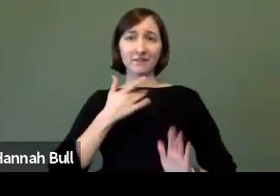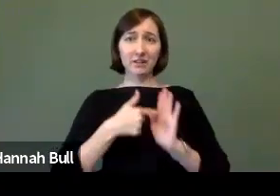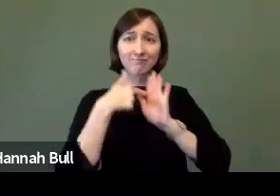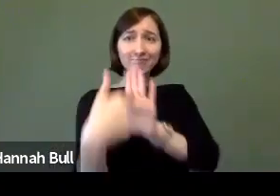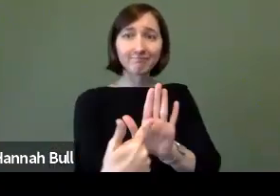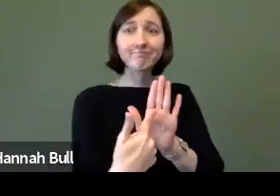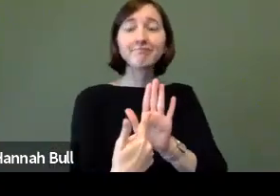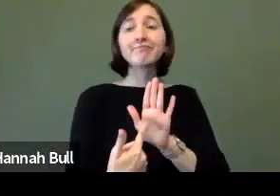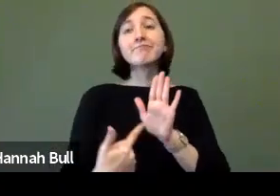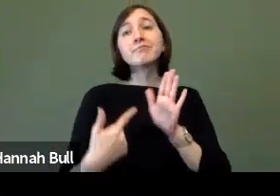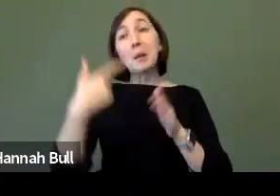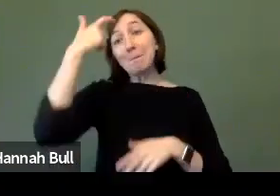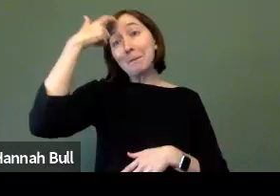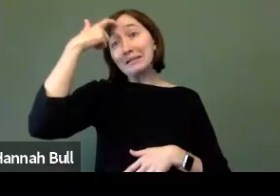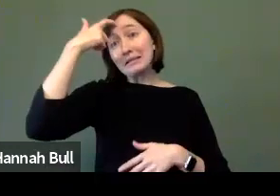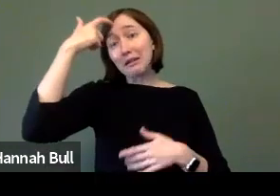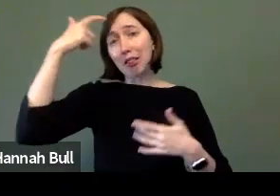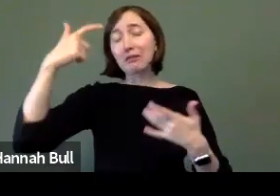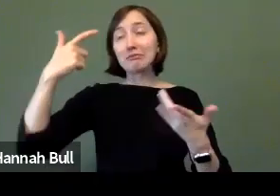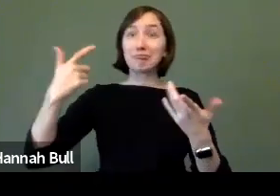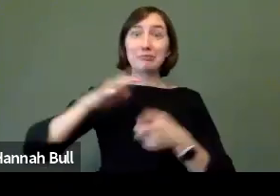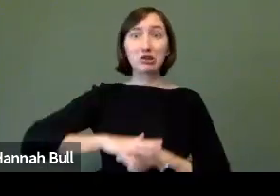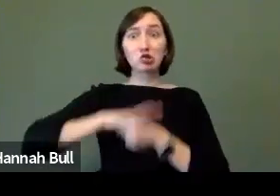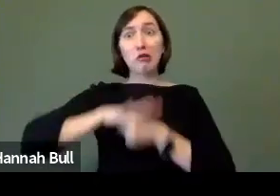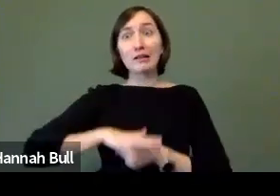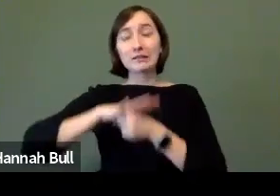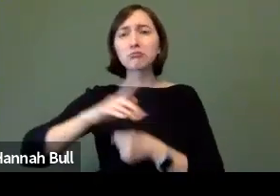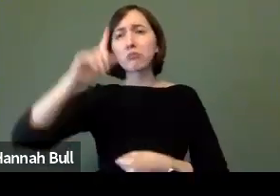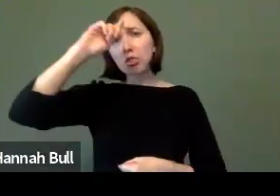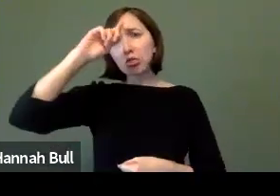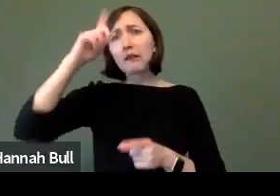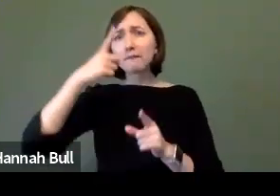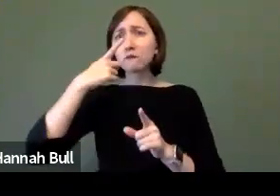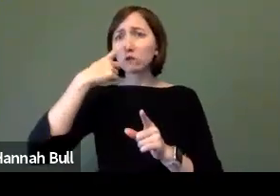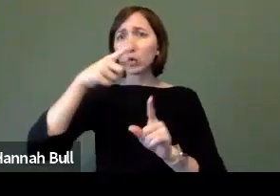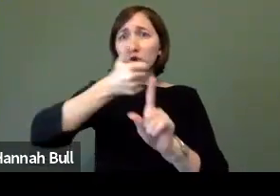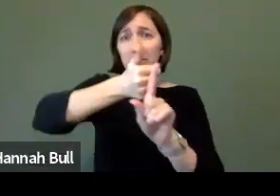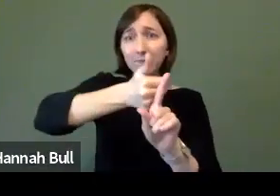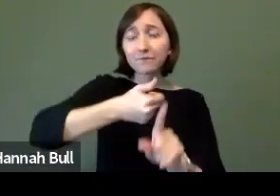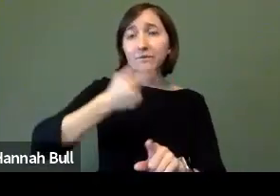It's important to think about these things within yourself, within your loved ones and seeing how they're doing